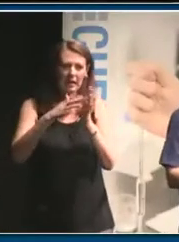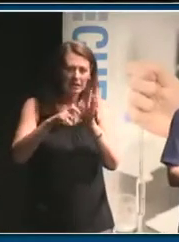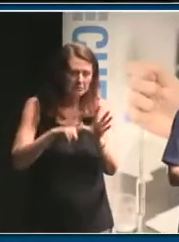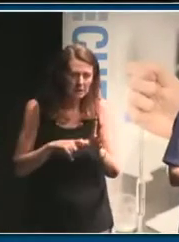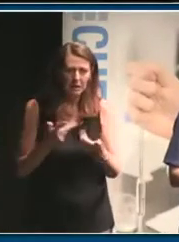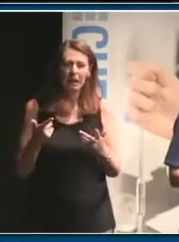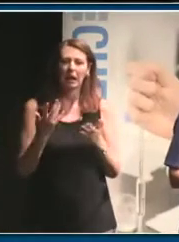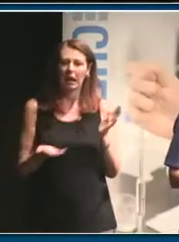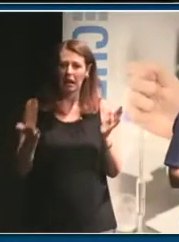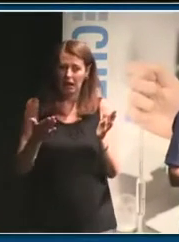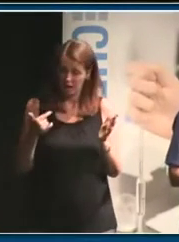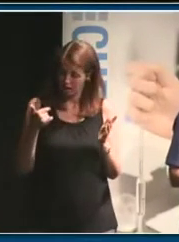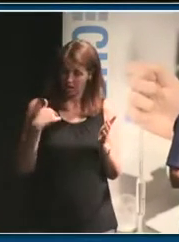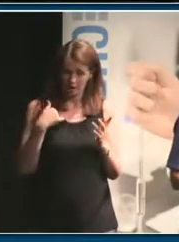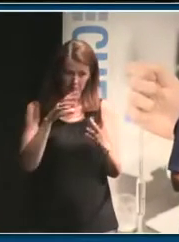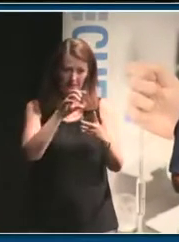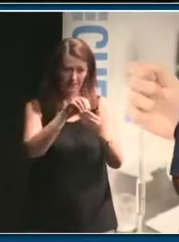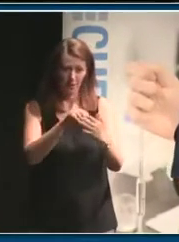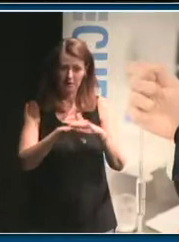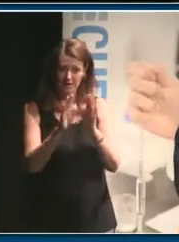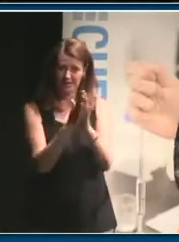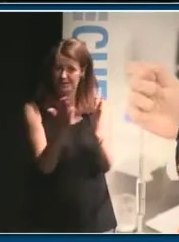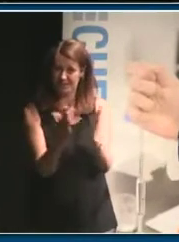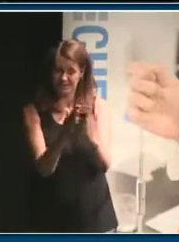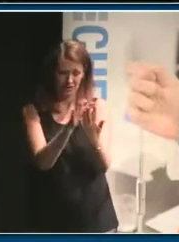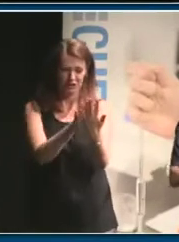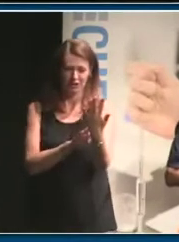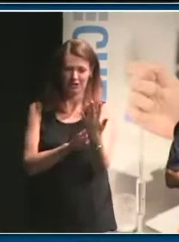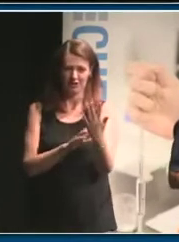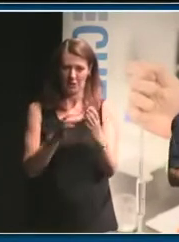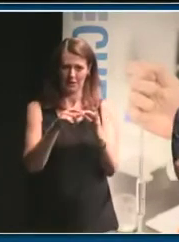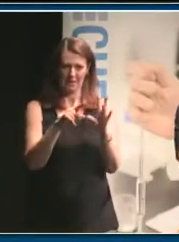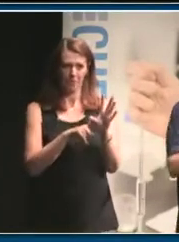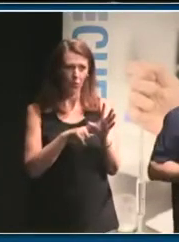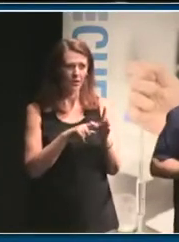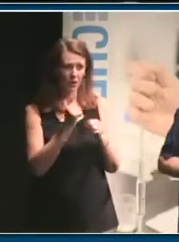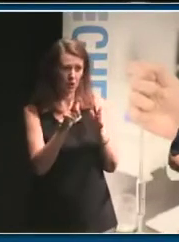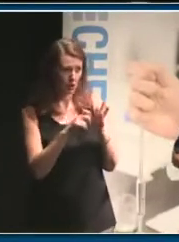I made the cover of celebrity magazine with Boy George! Now if that's not a claim to fame!